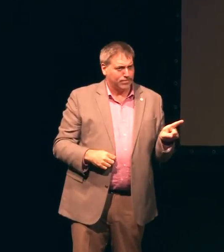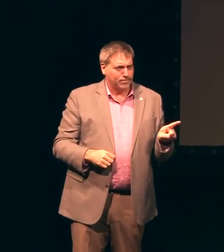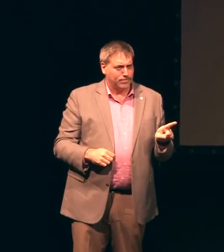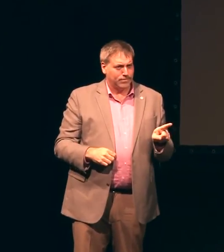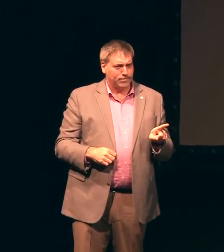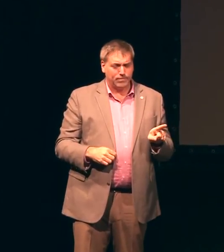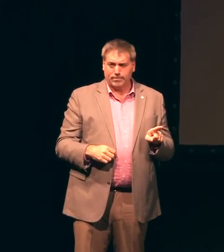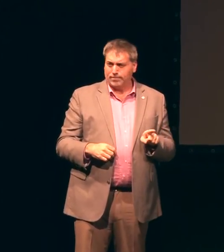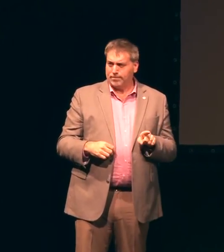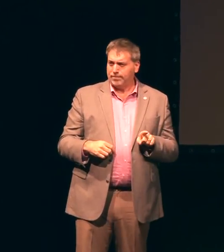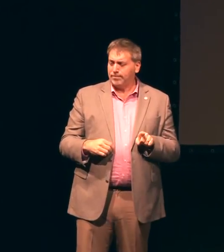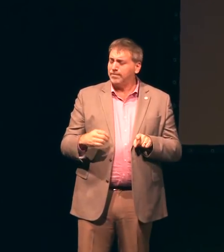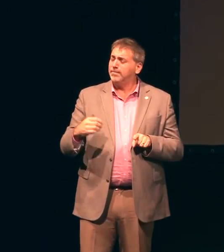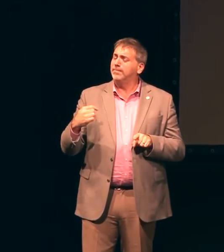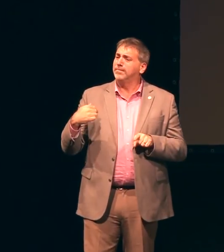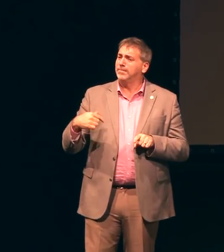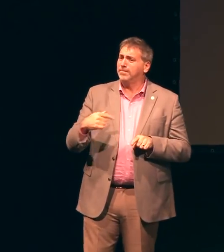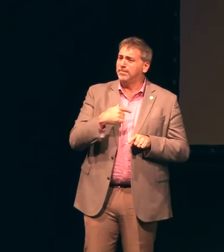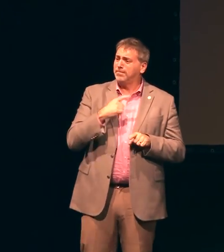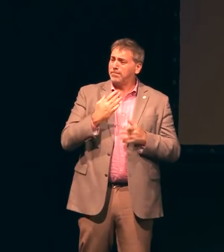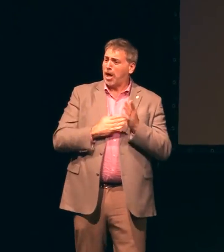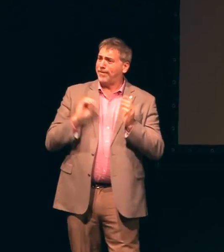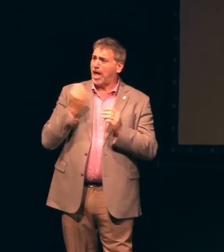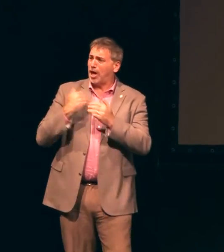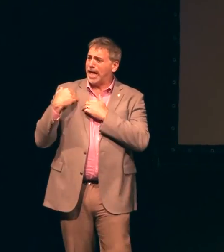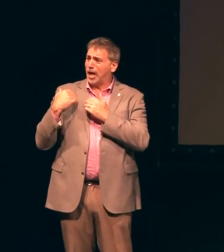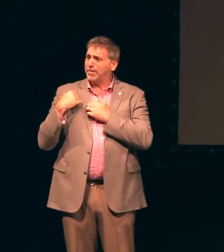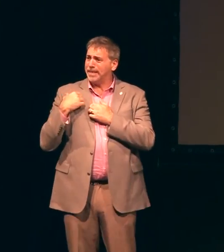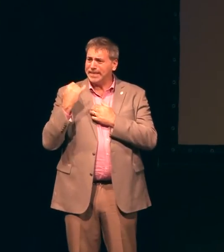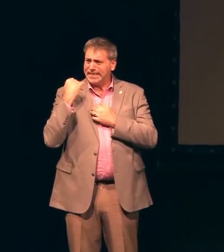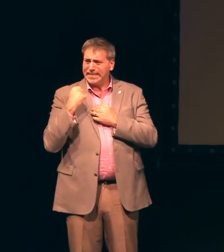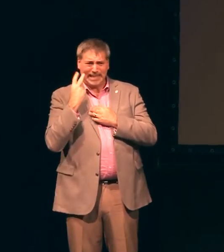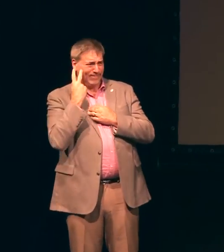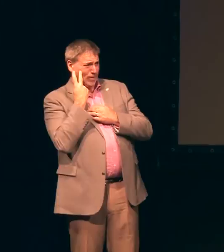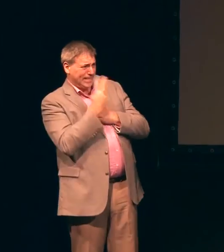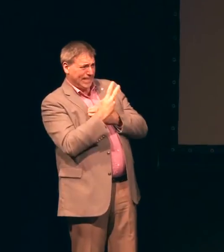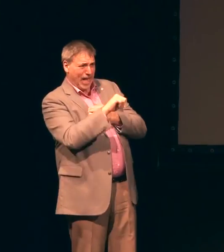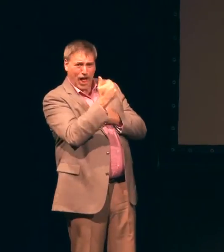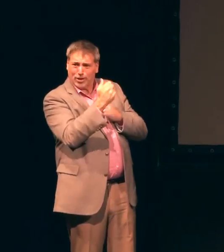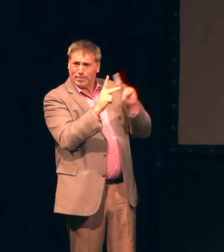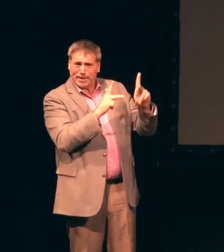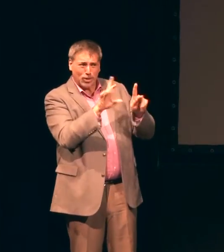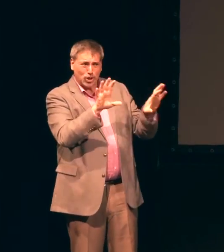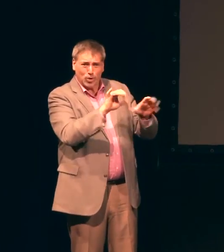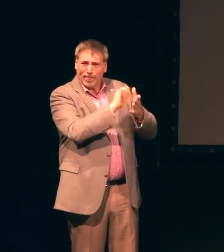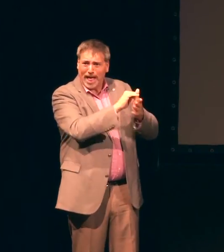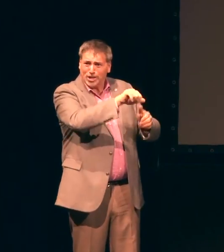is. And part of our accountability is if we see